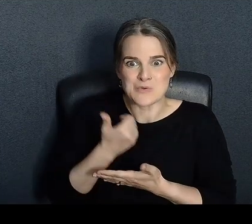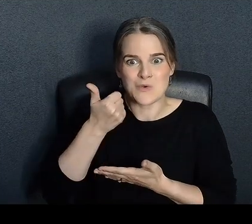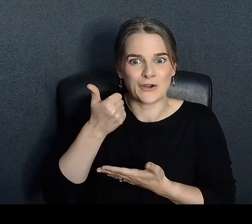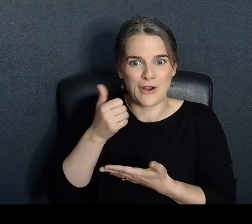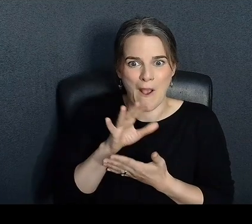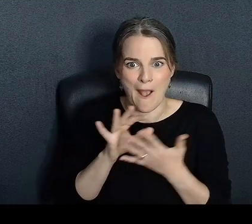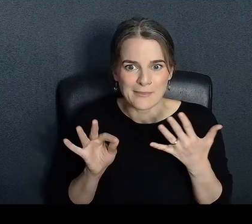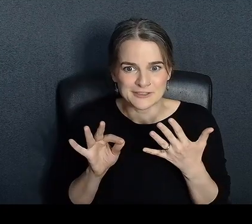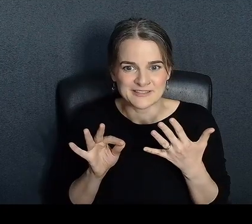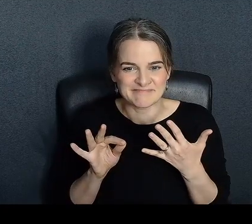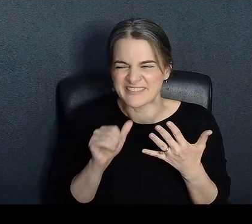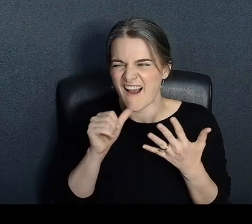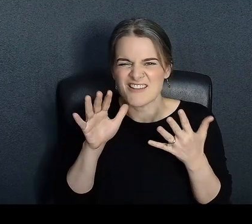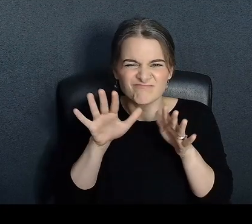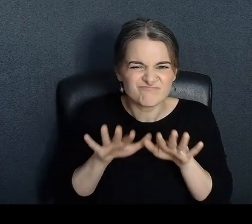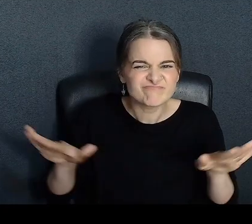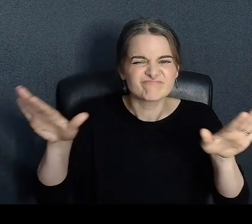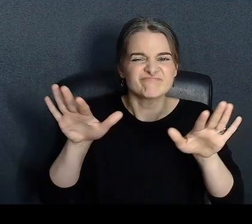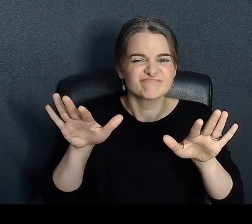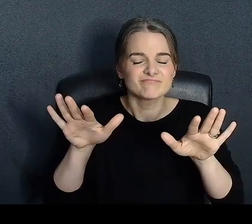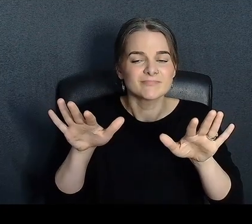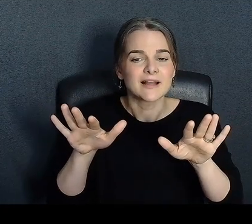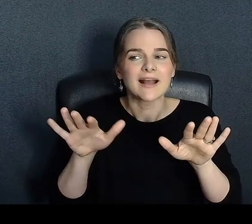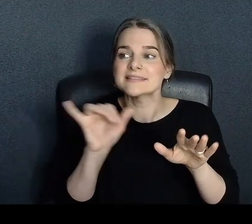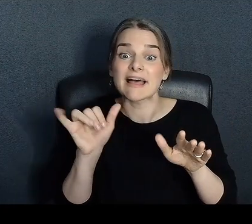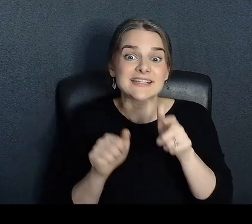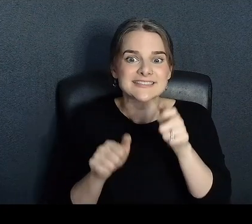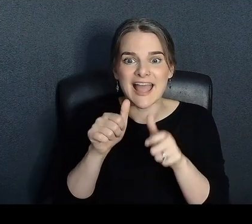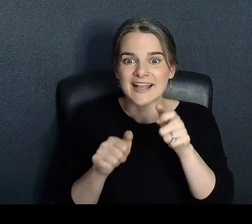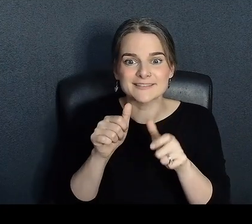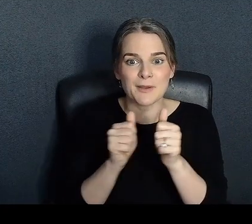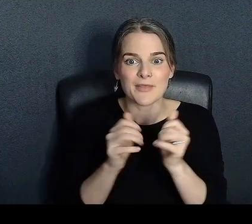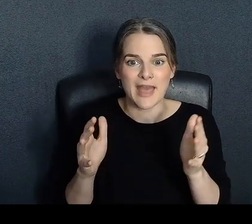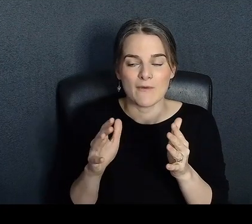It is like text messaging, but without having to hit send.